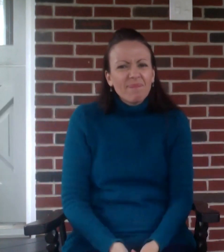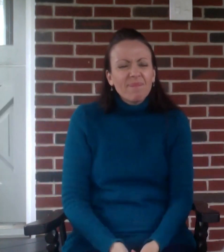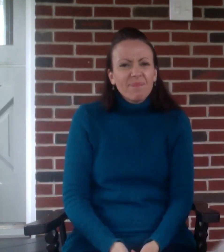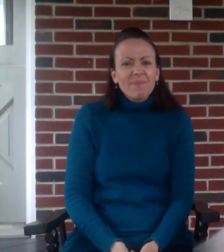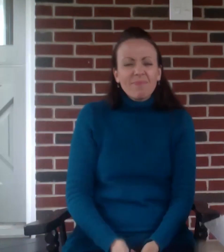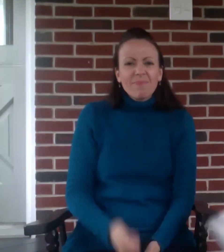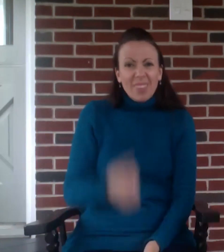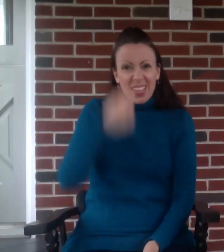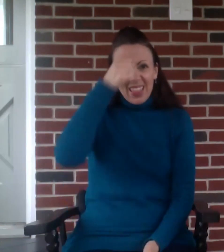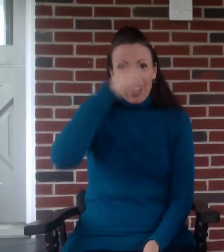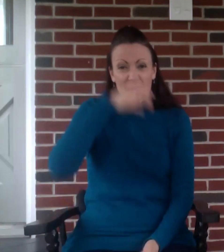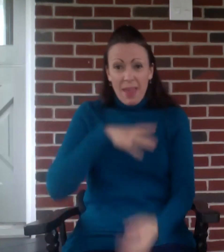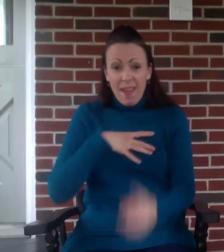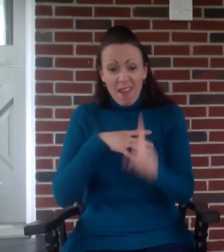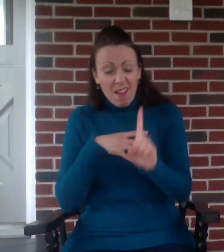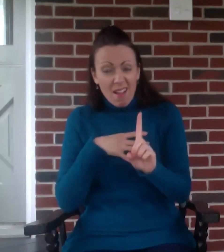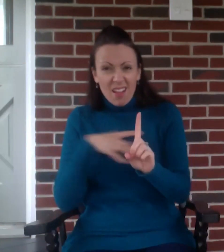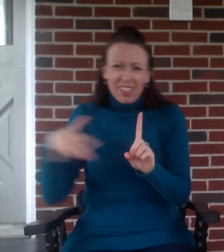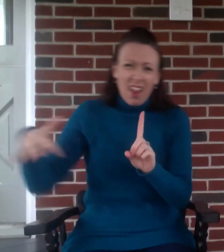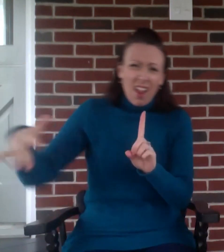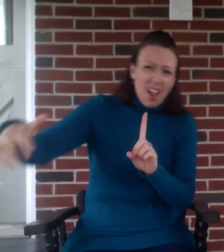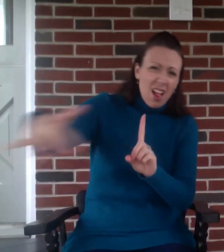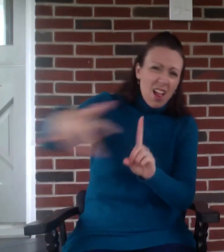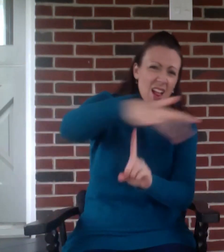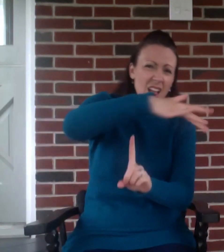something caught the old man's eye